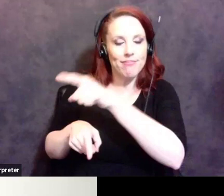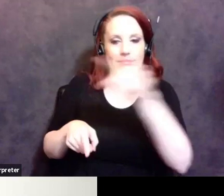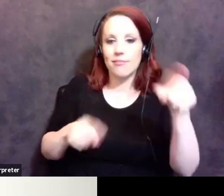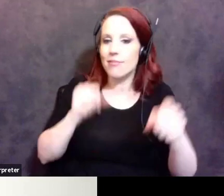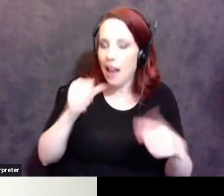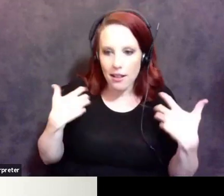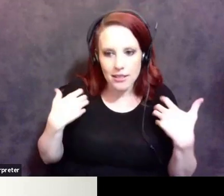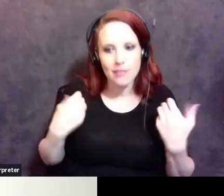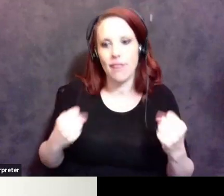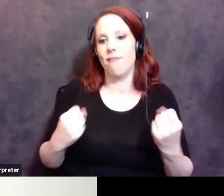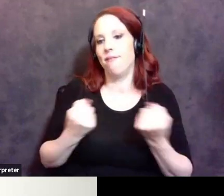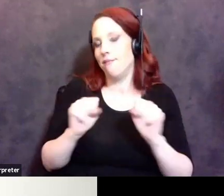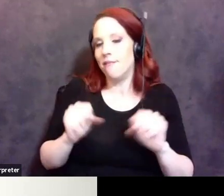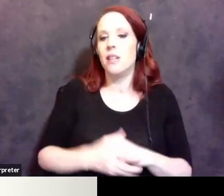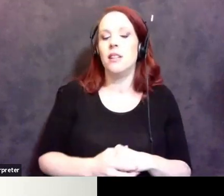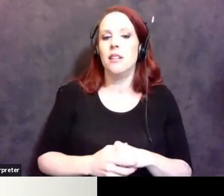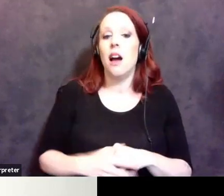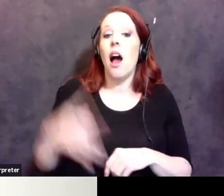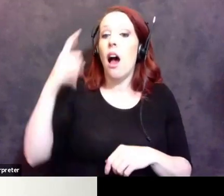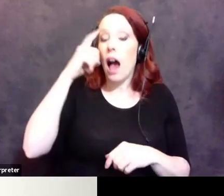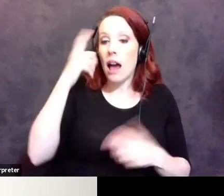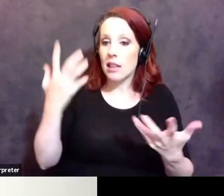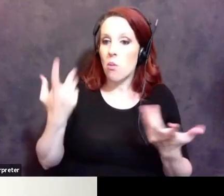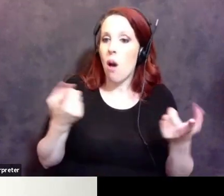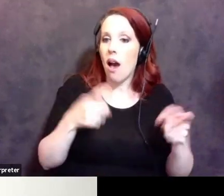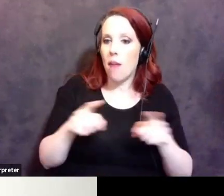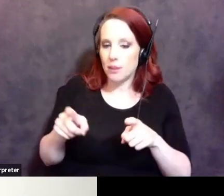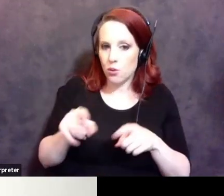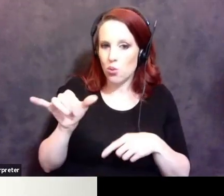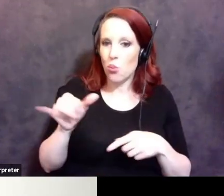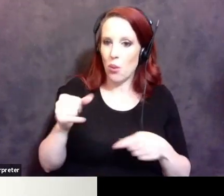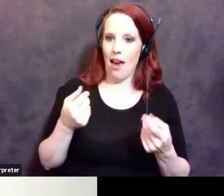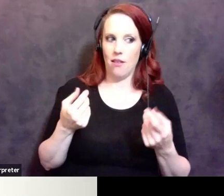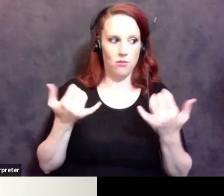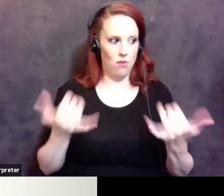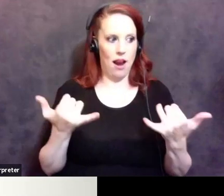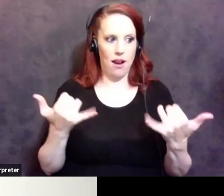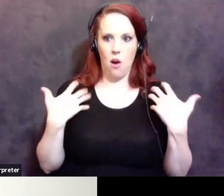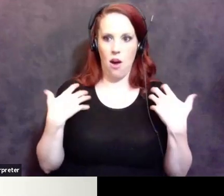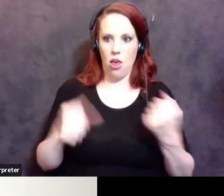that's really happening is, you know, we have the immediate health threat of this pandemic,